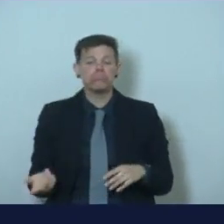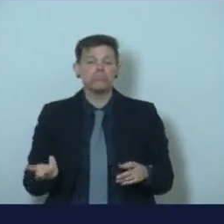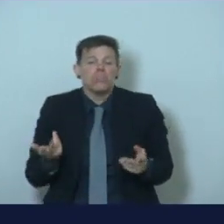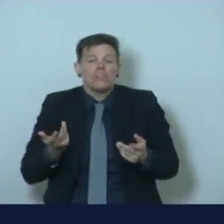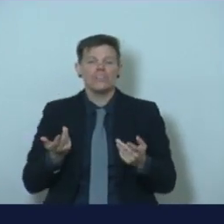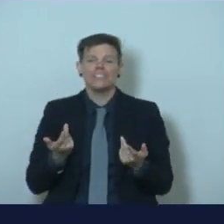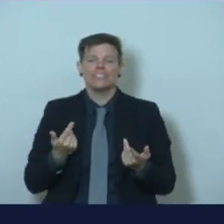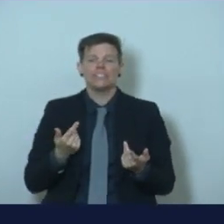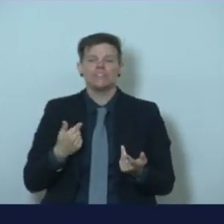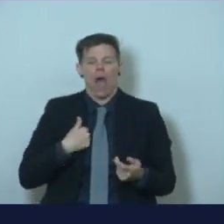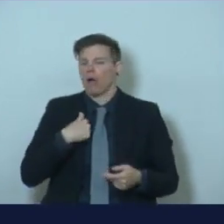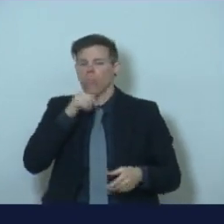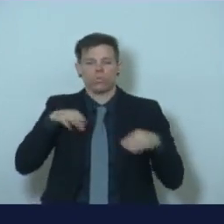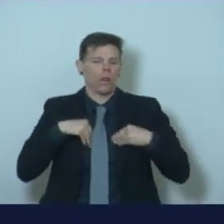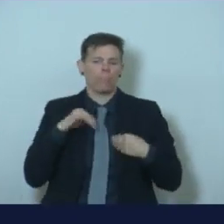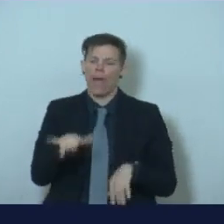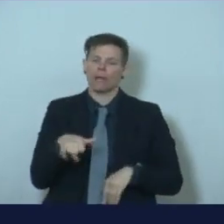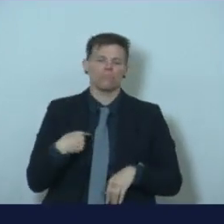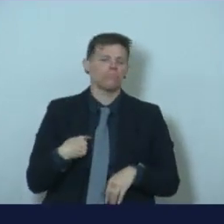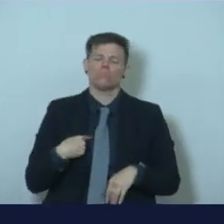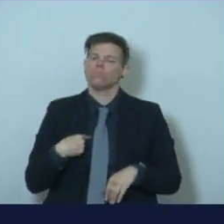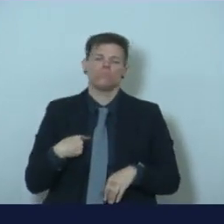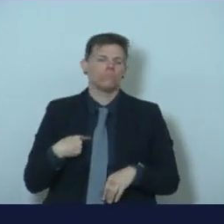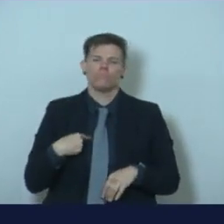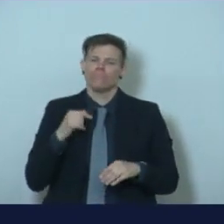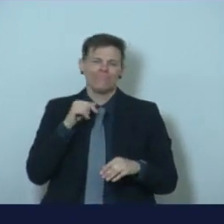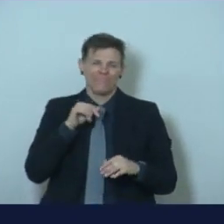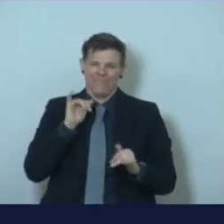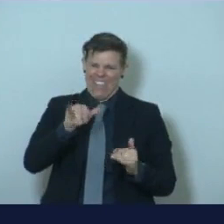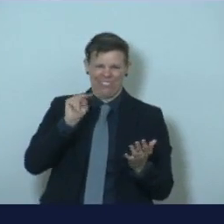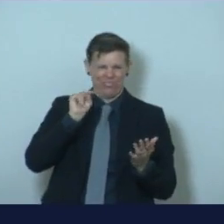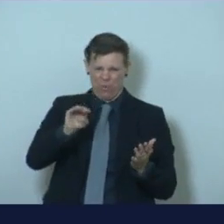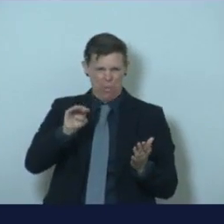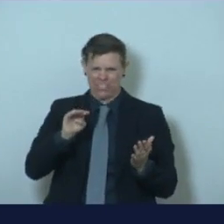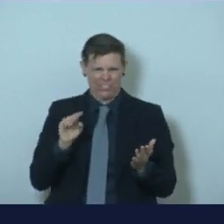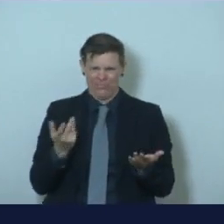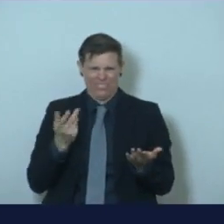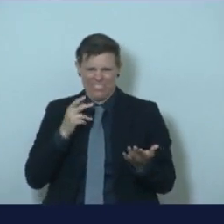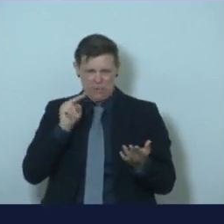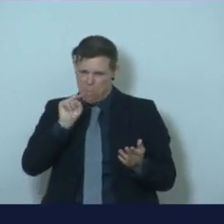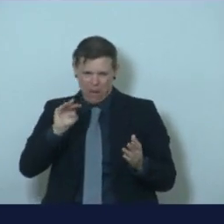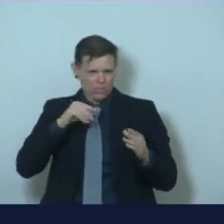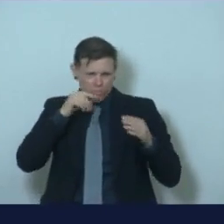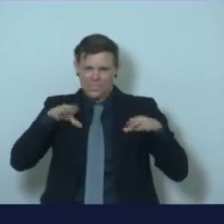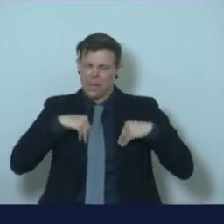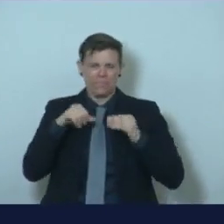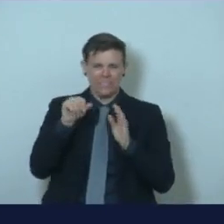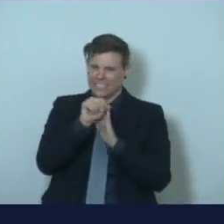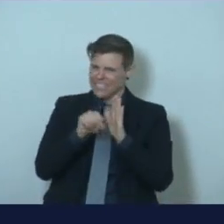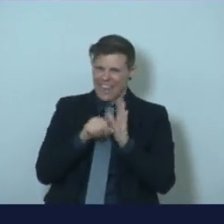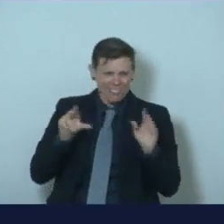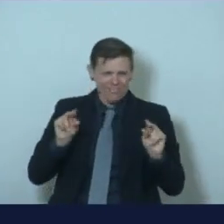SO GO ABOUT OUR BUSINESS. THAT IS ENTIRELY UNACCEPTABLE. IT IS UNACCEPTABLE UNGNAW MEXICO.